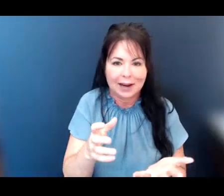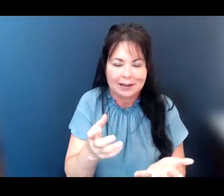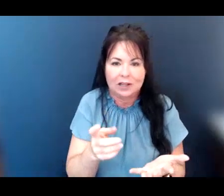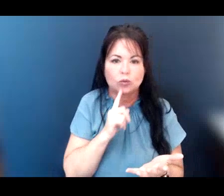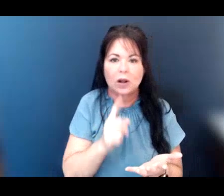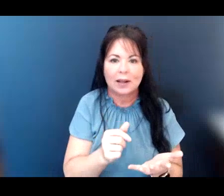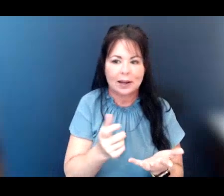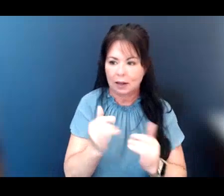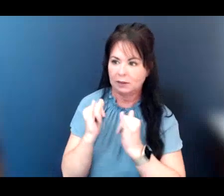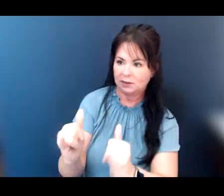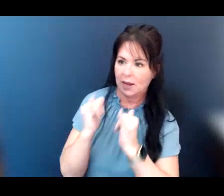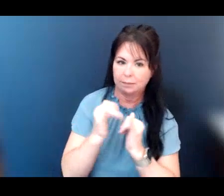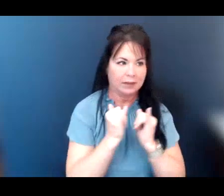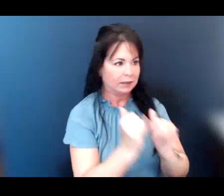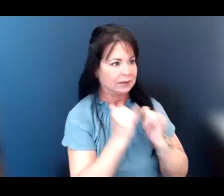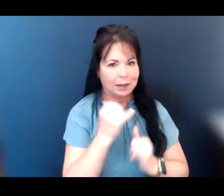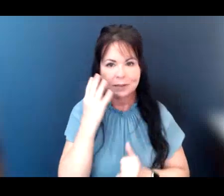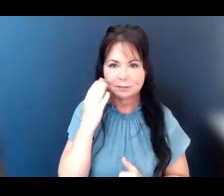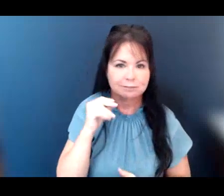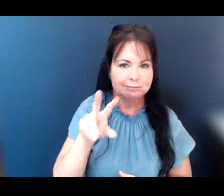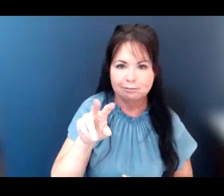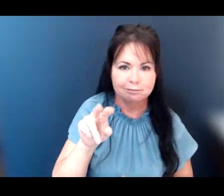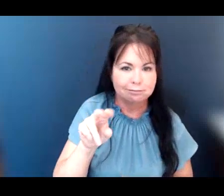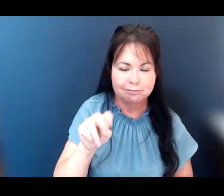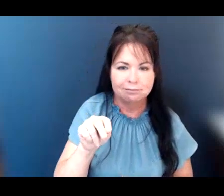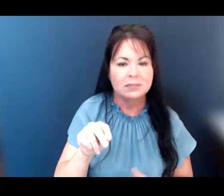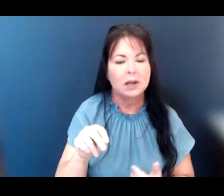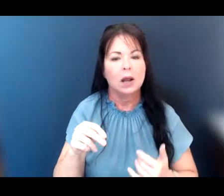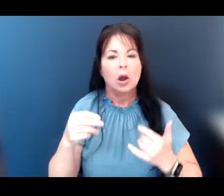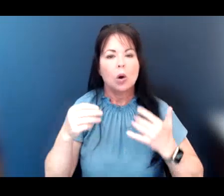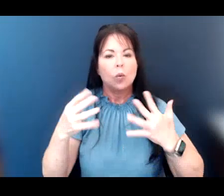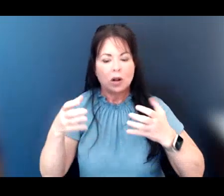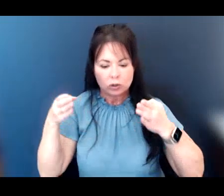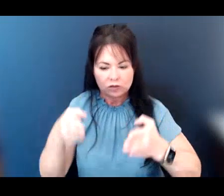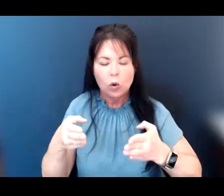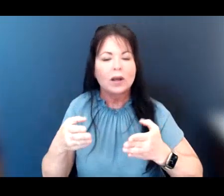Focus instead on what you're looking to get and how-- and then work backwards in how you